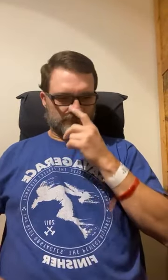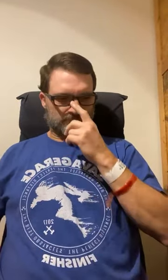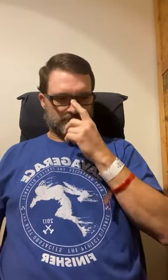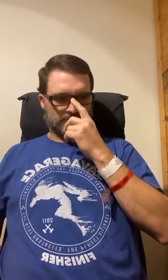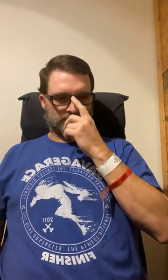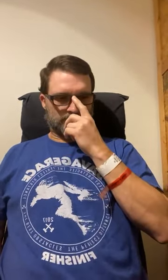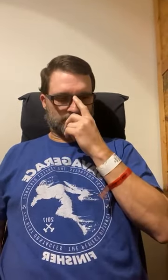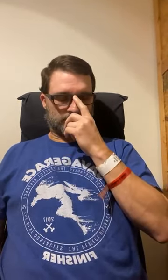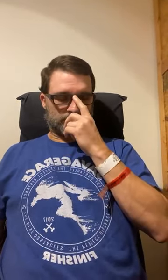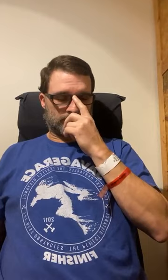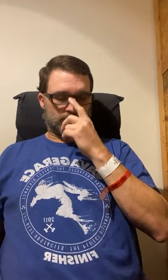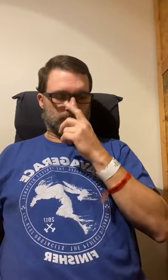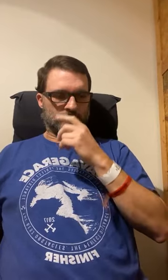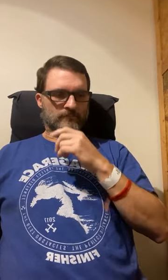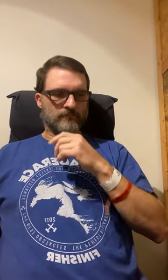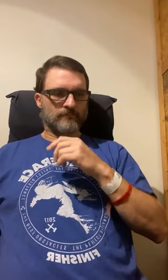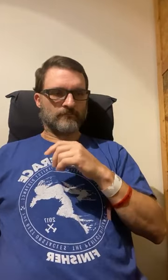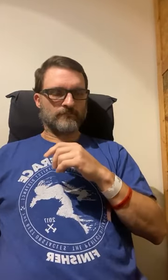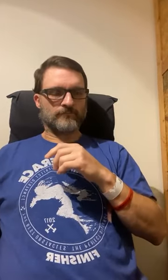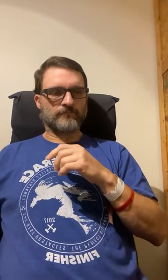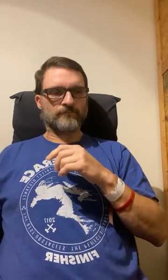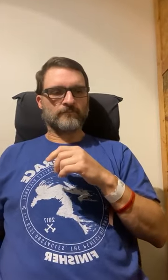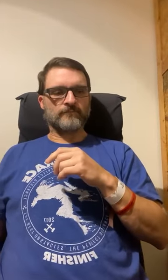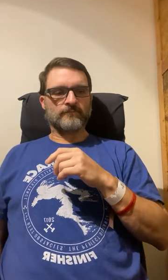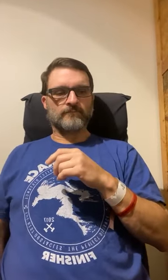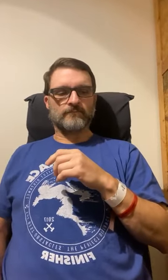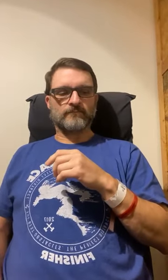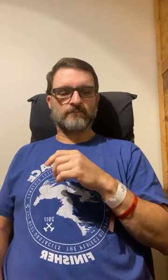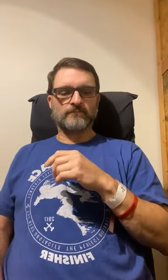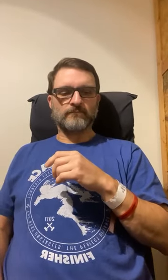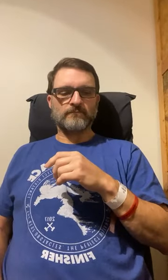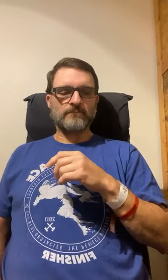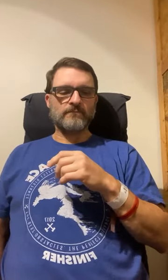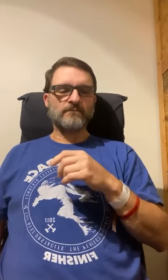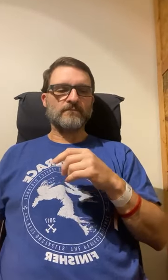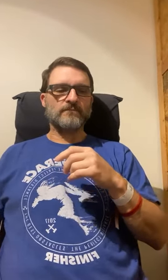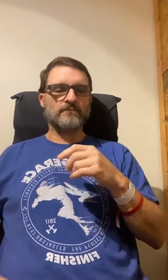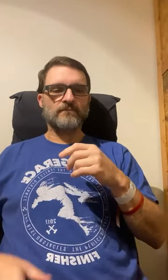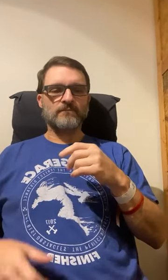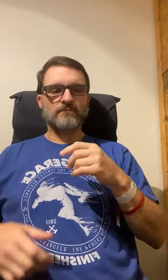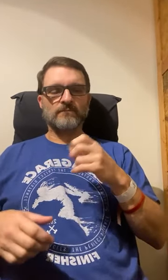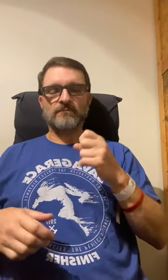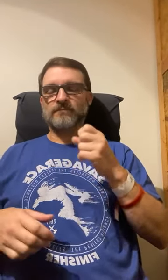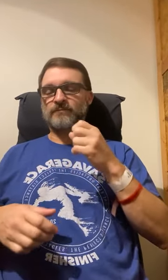Ok